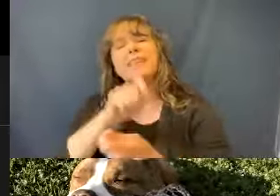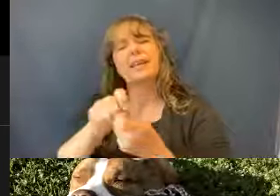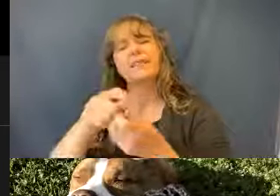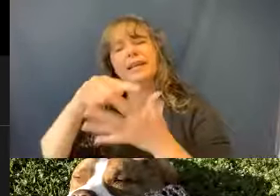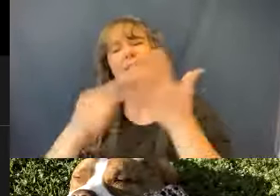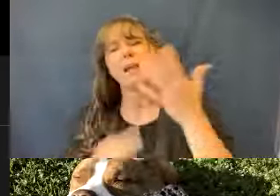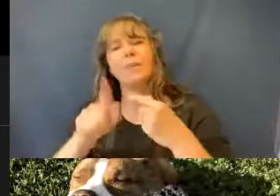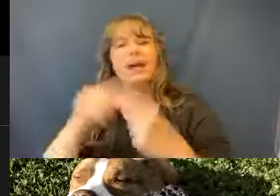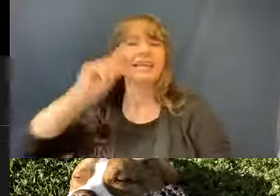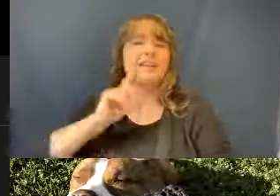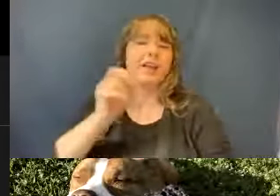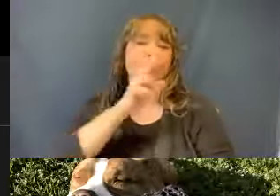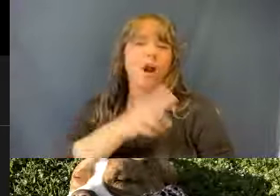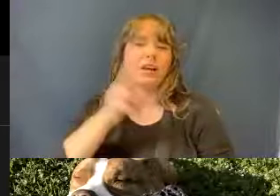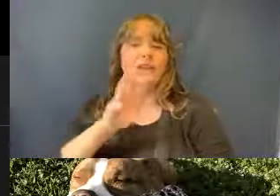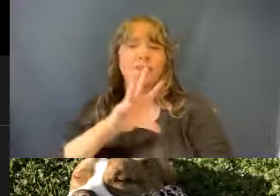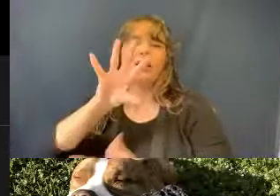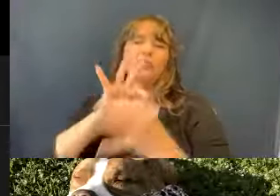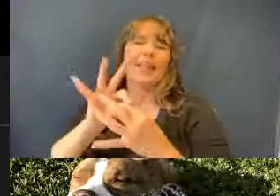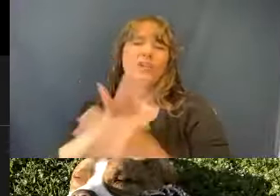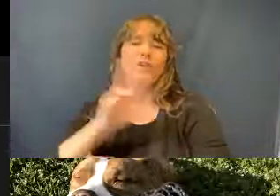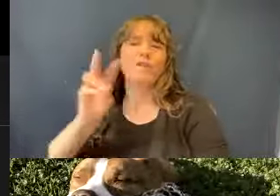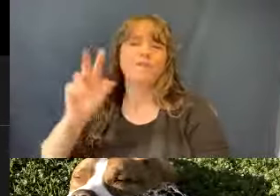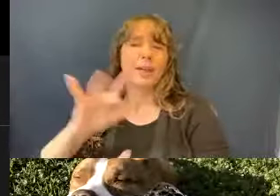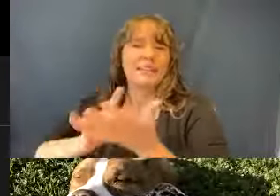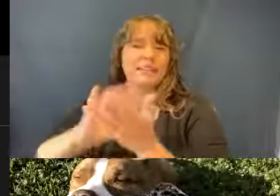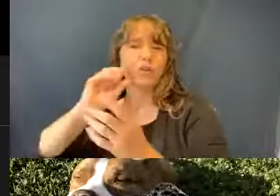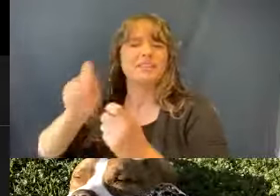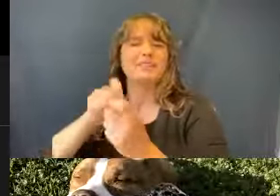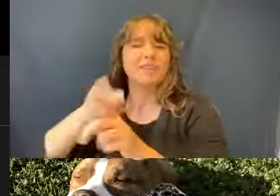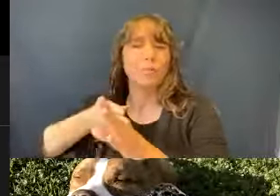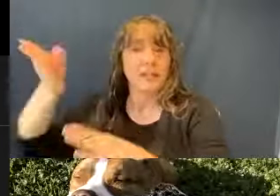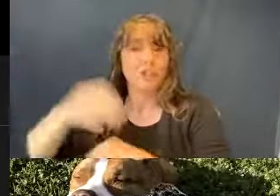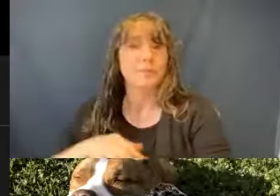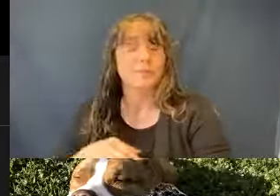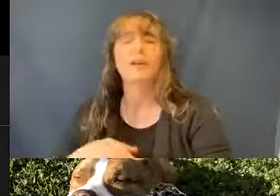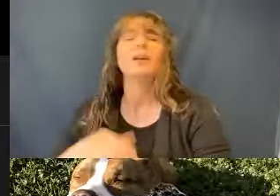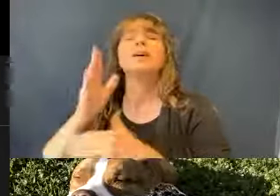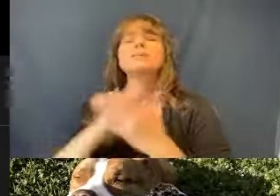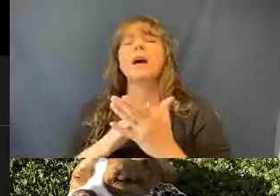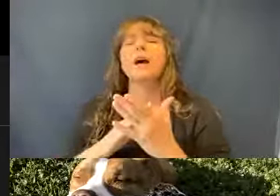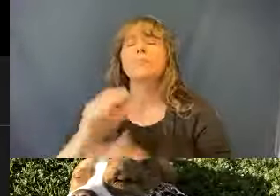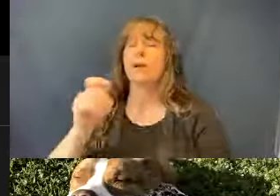hearing within veterinary medicine as a profession. So some compensation strategies that you may